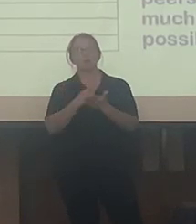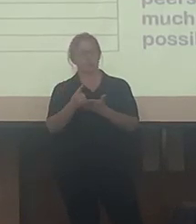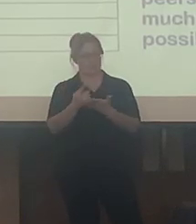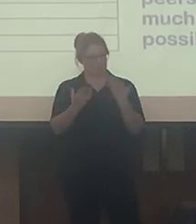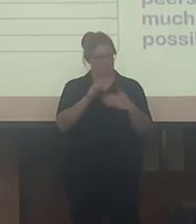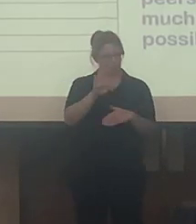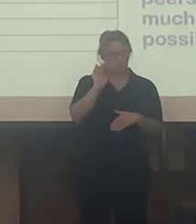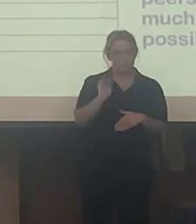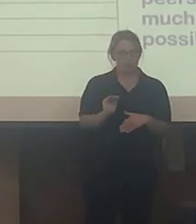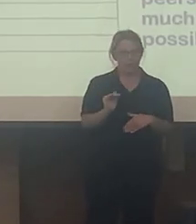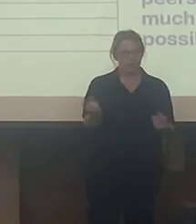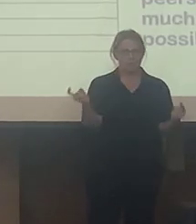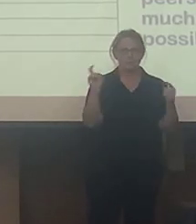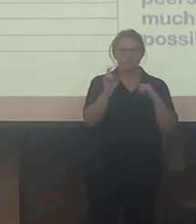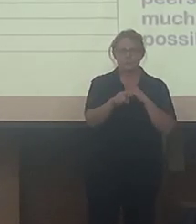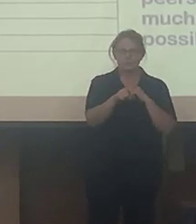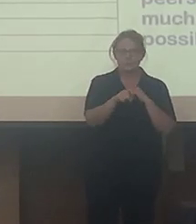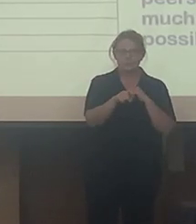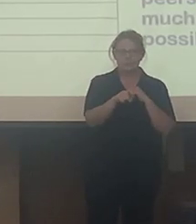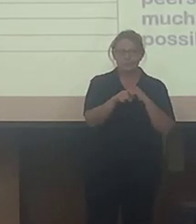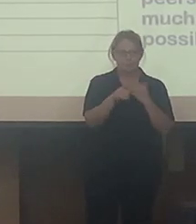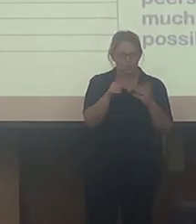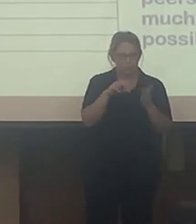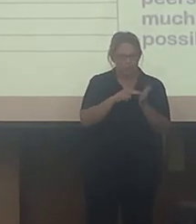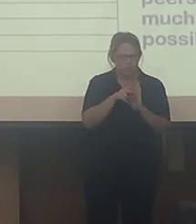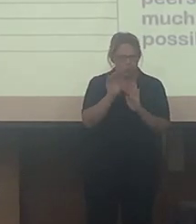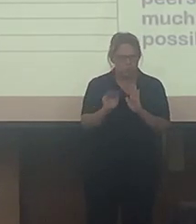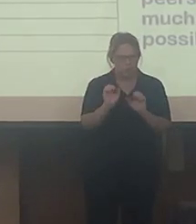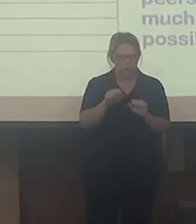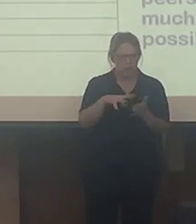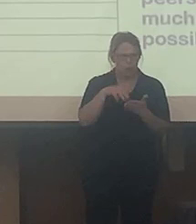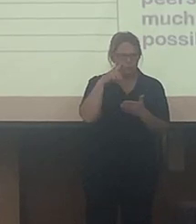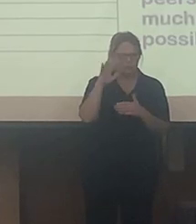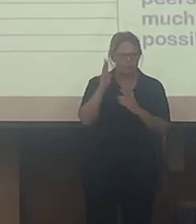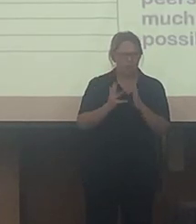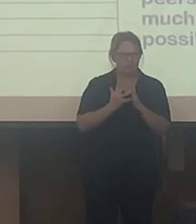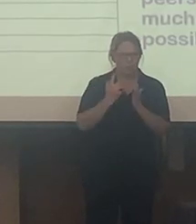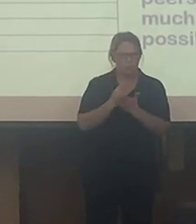needs it so your child only can work for five hours a week you know no if you're trying the